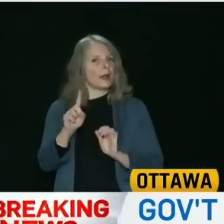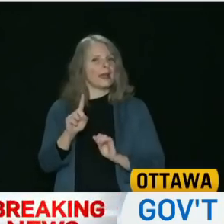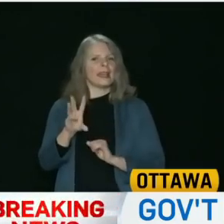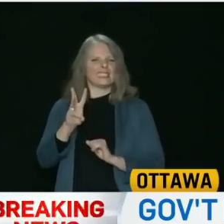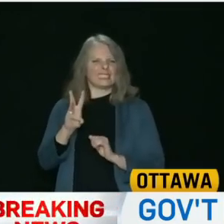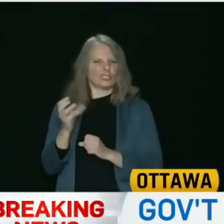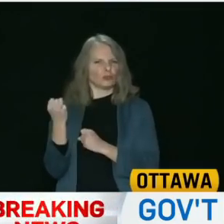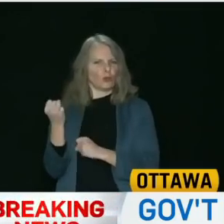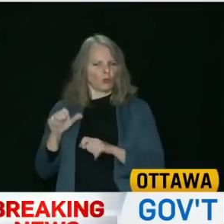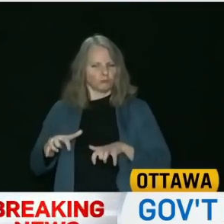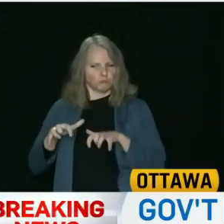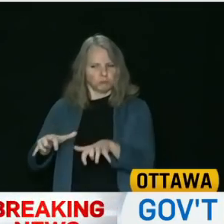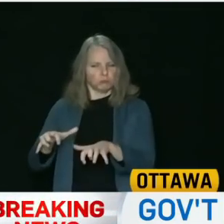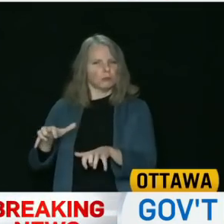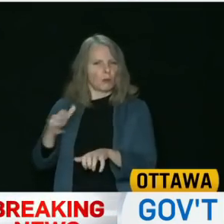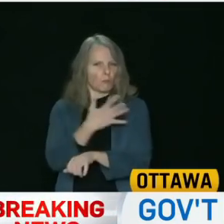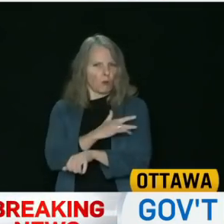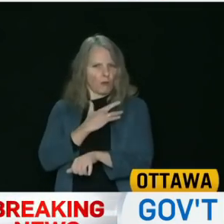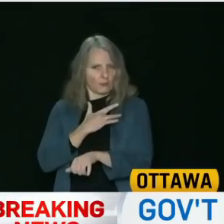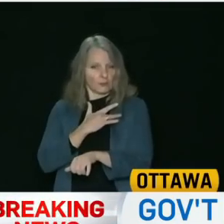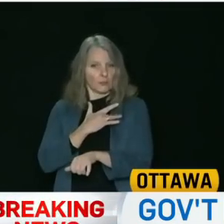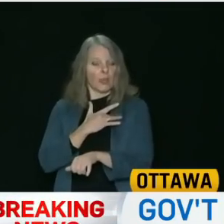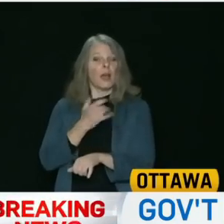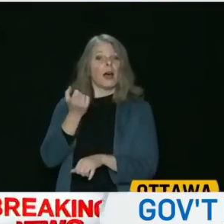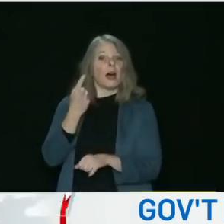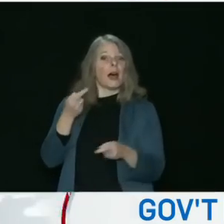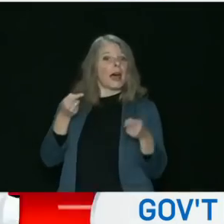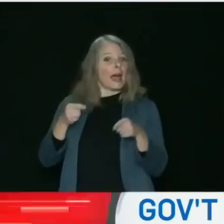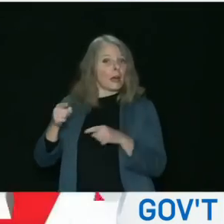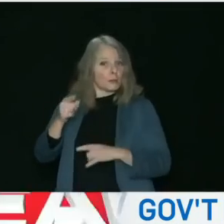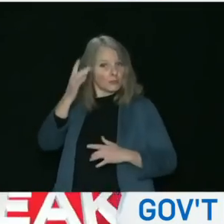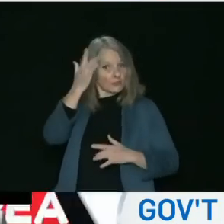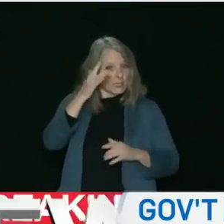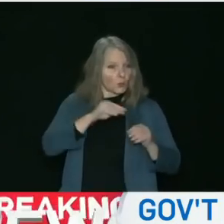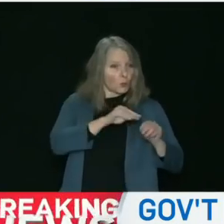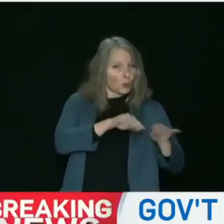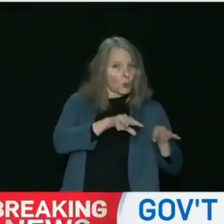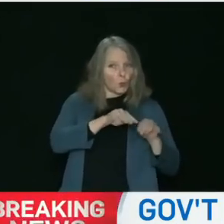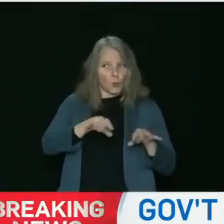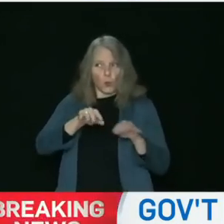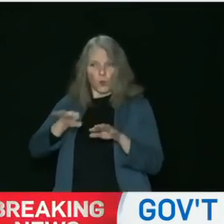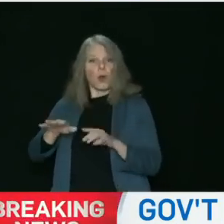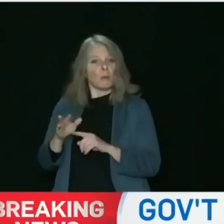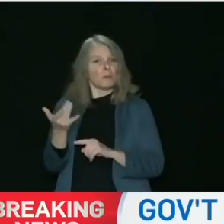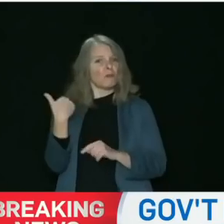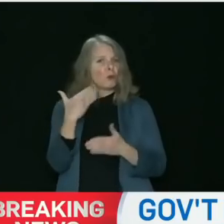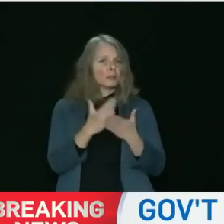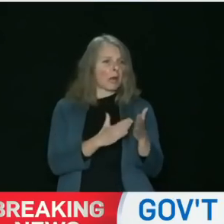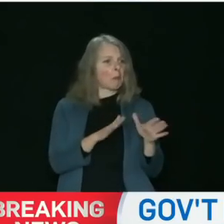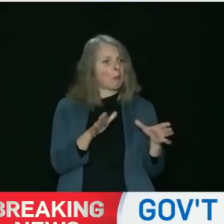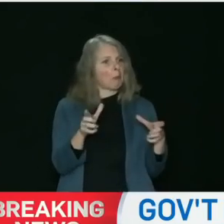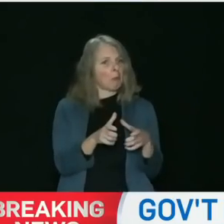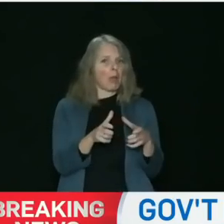POPULATION. NOW, AS OPPOSED TO THE PREVIOUS WAVES, DURING WHICH THE